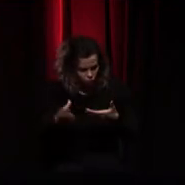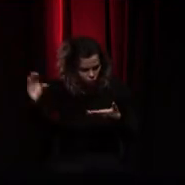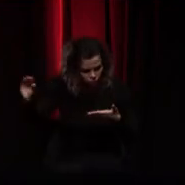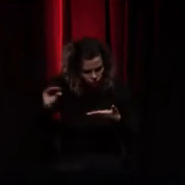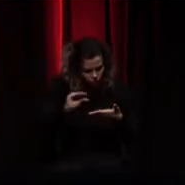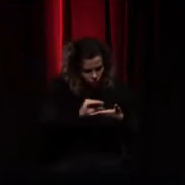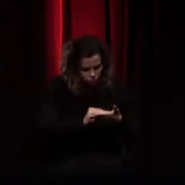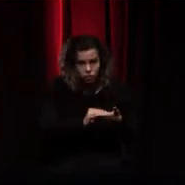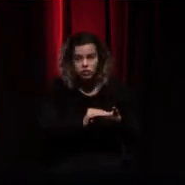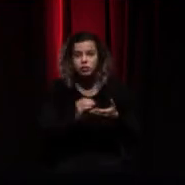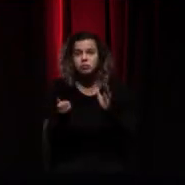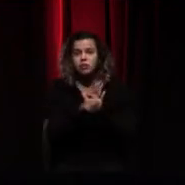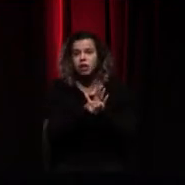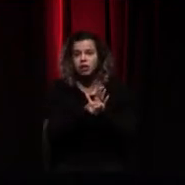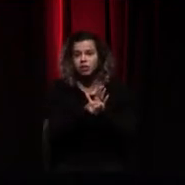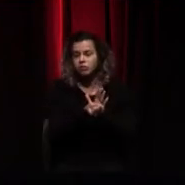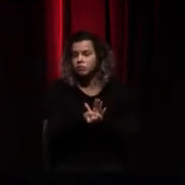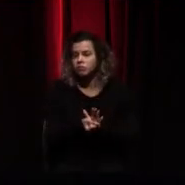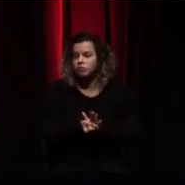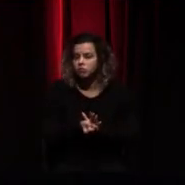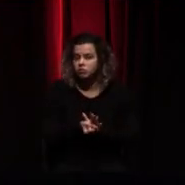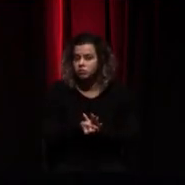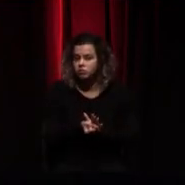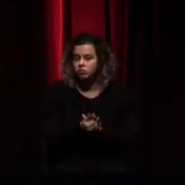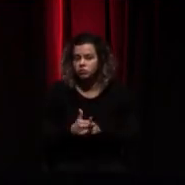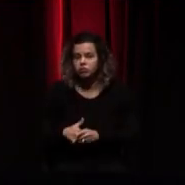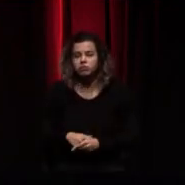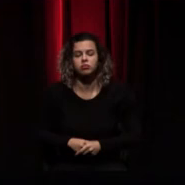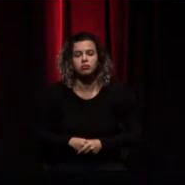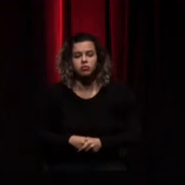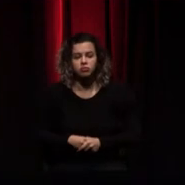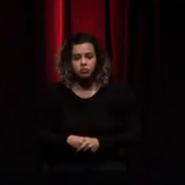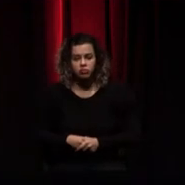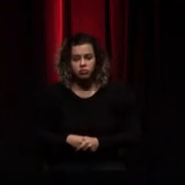by brand X, it’s in the game.